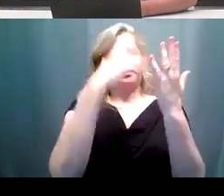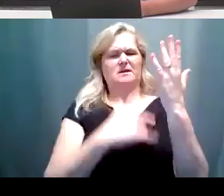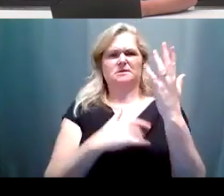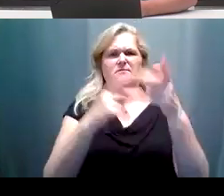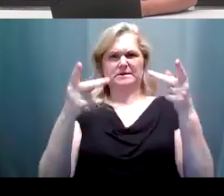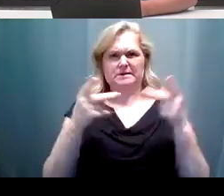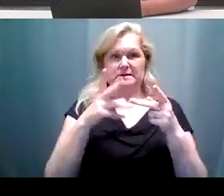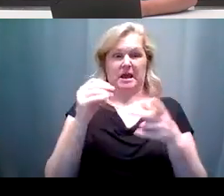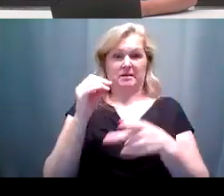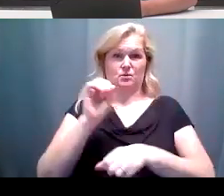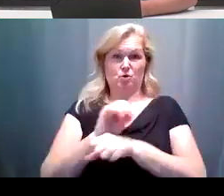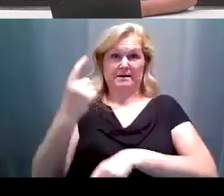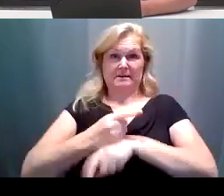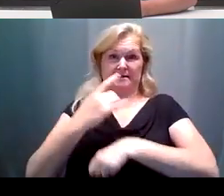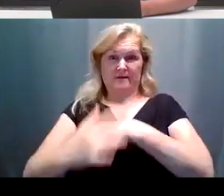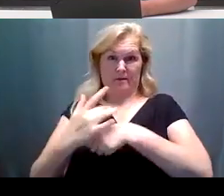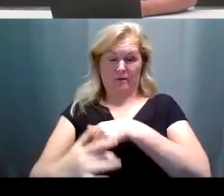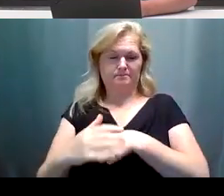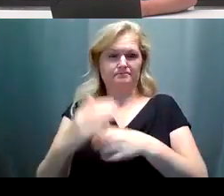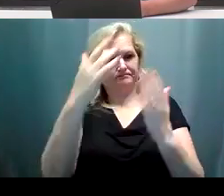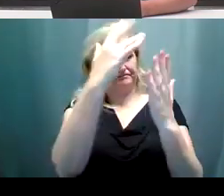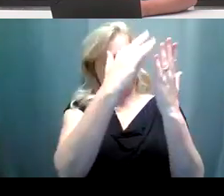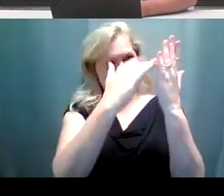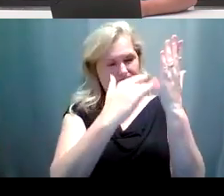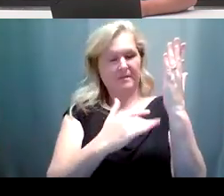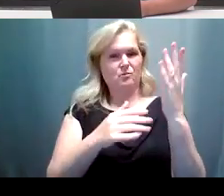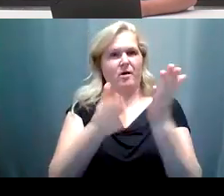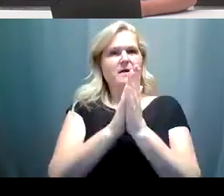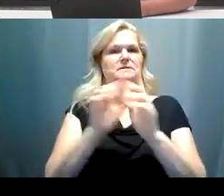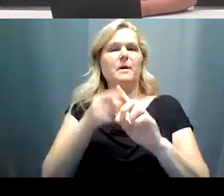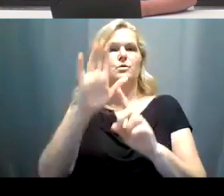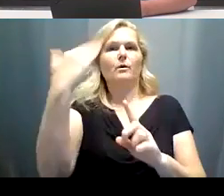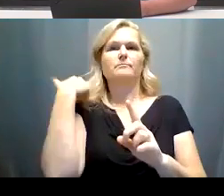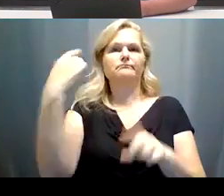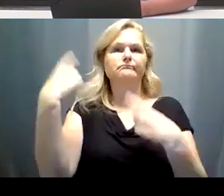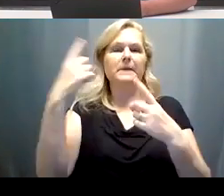and asked to describe any information, experience, and accessibility needs